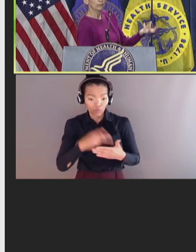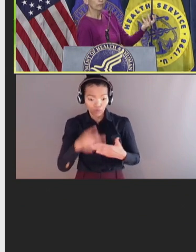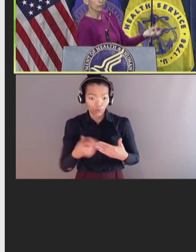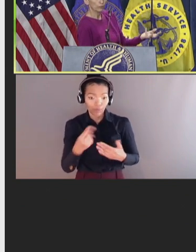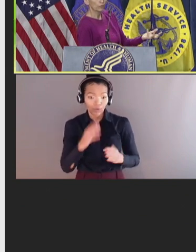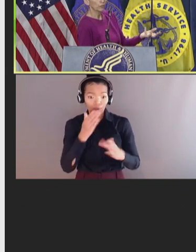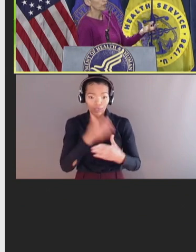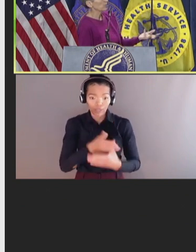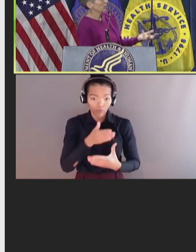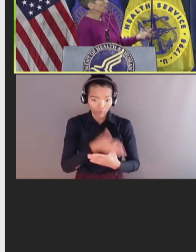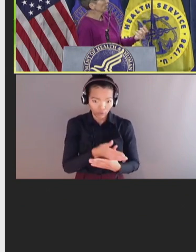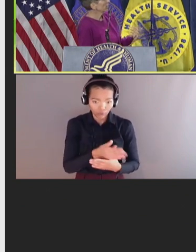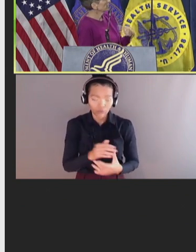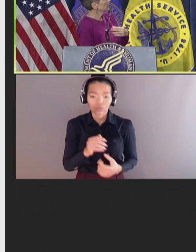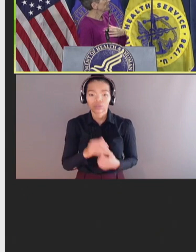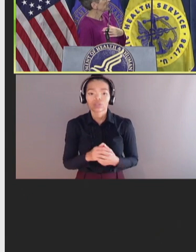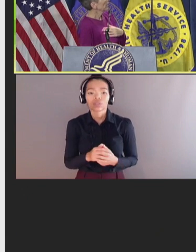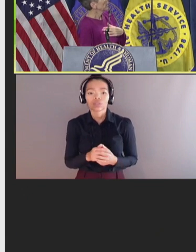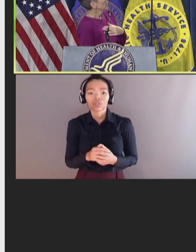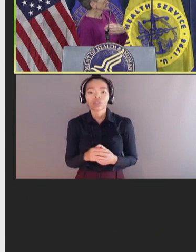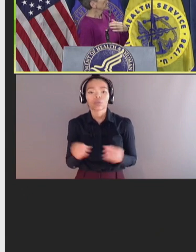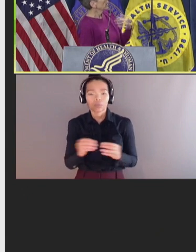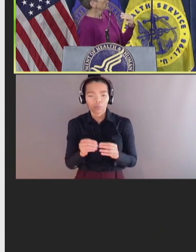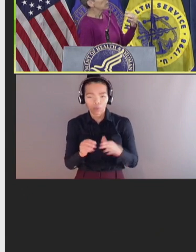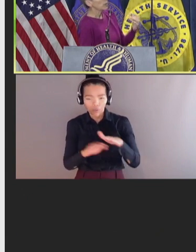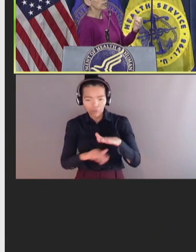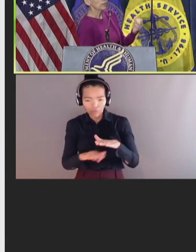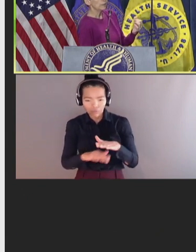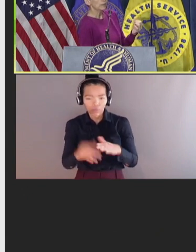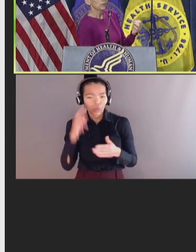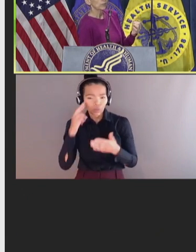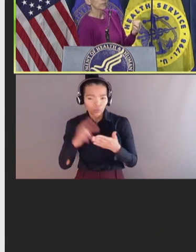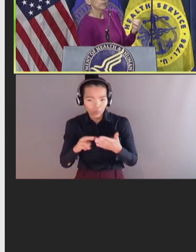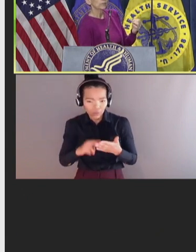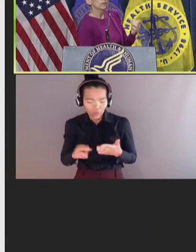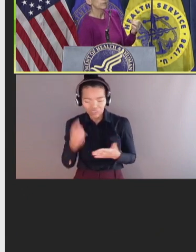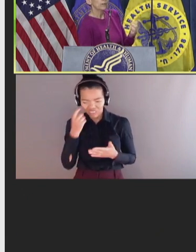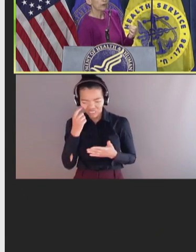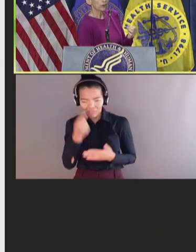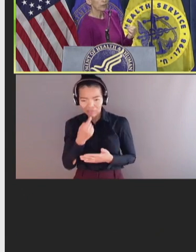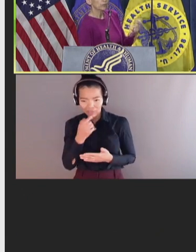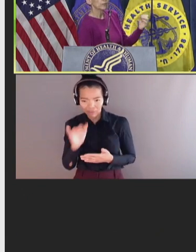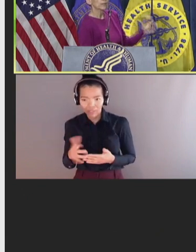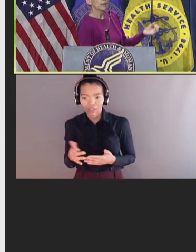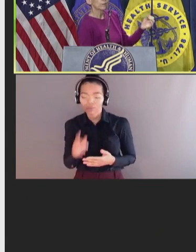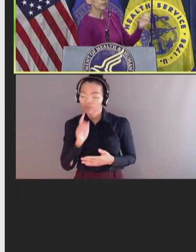research -- I just mentioned that -- especially because it is incredibly hard to establish that